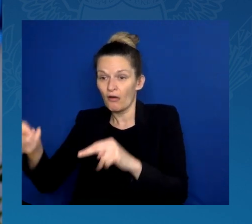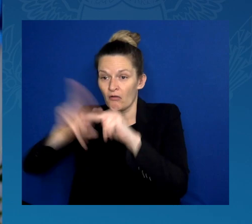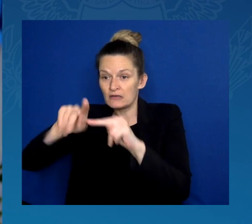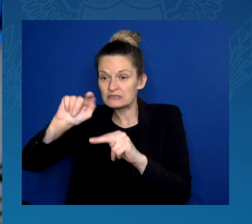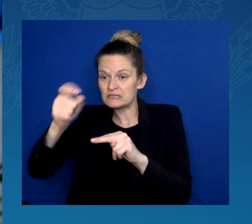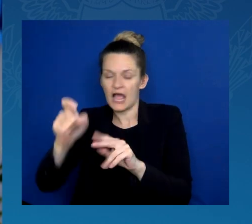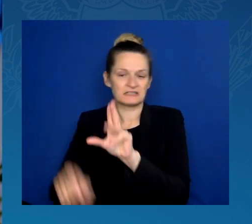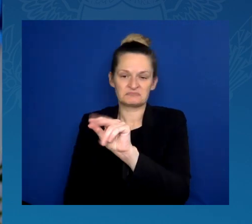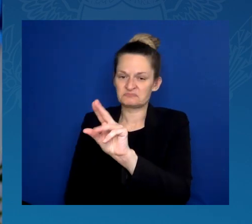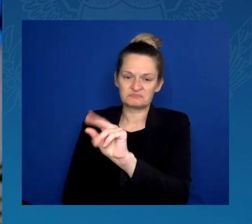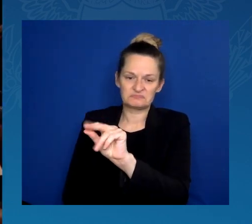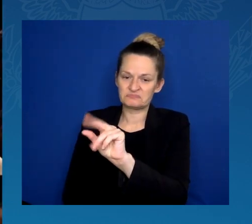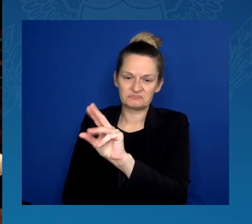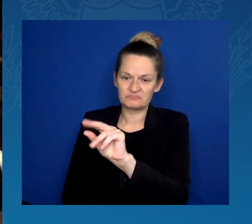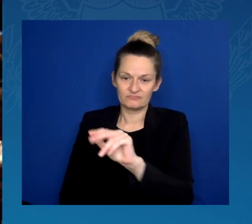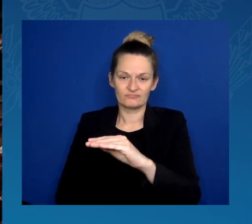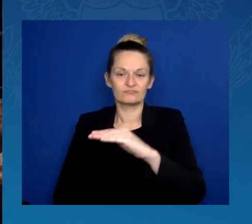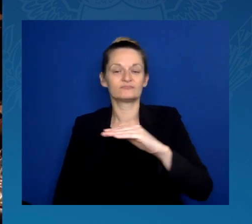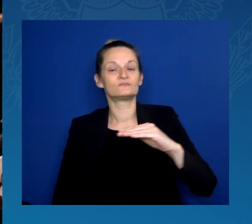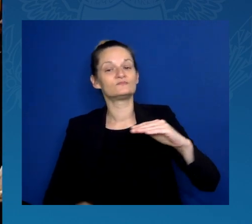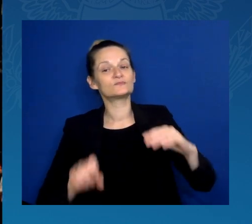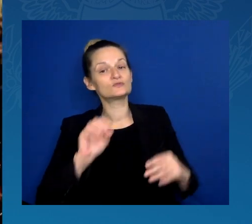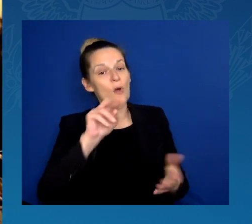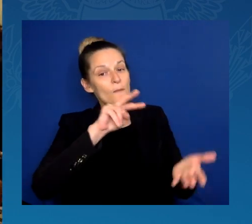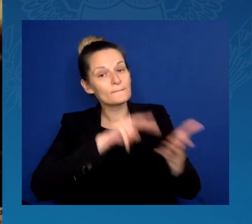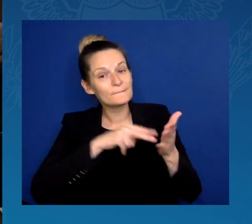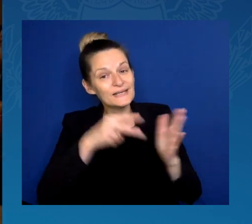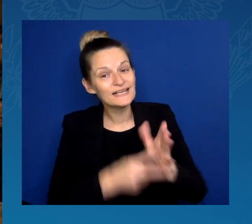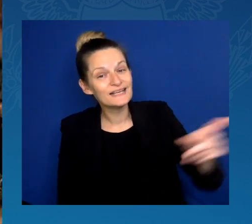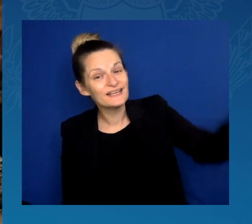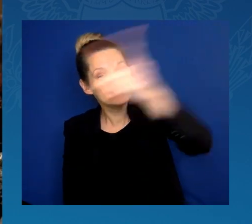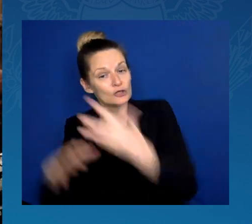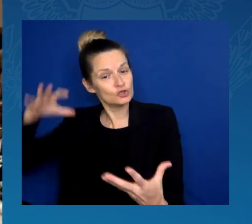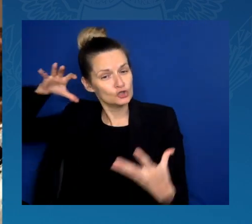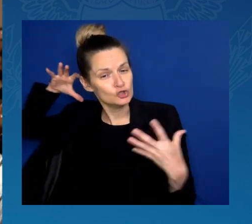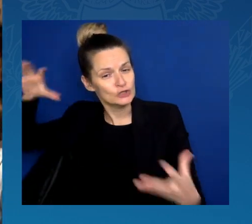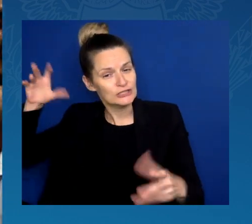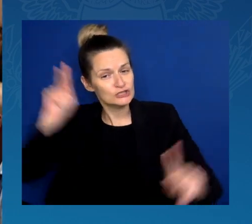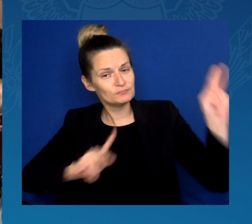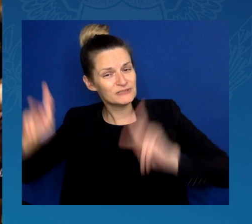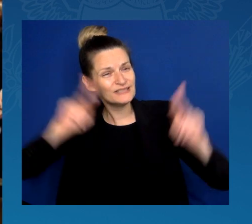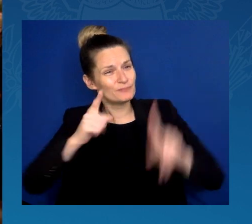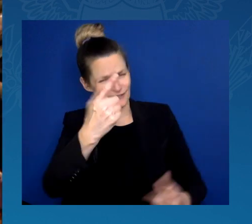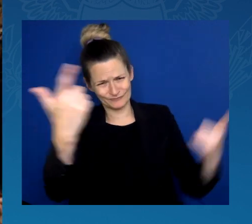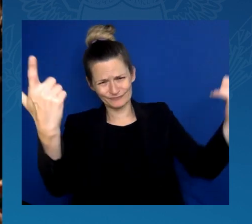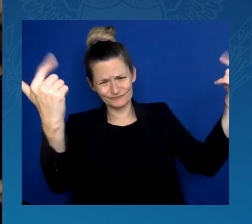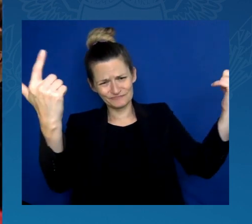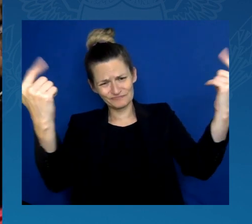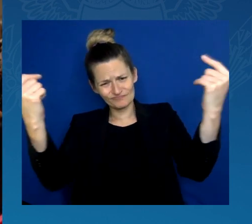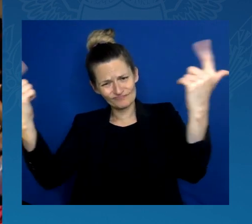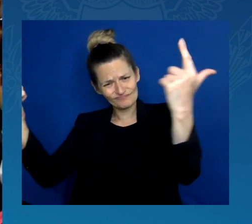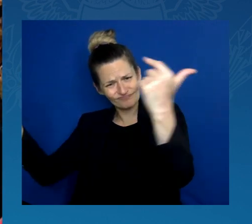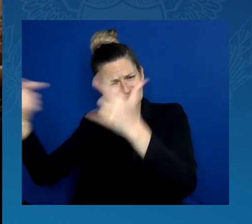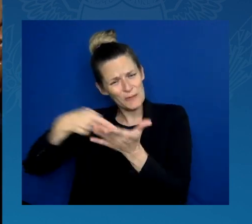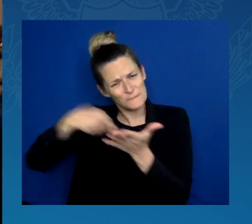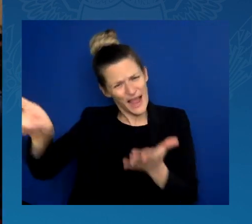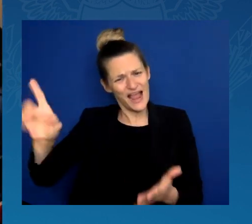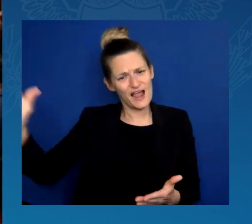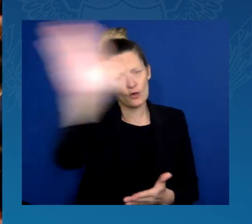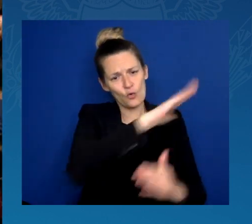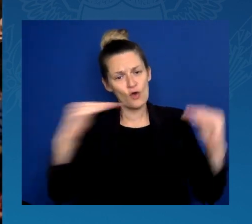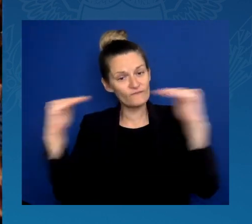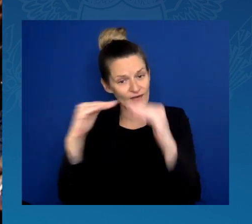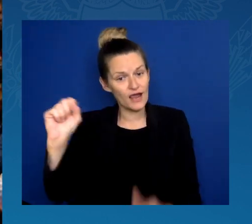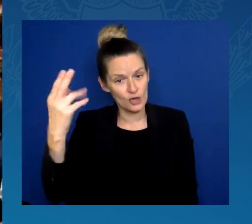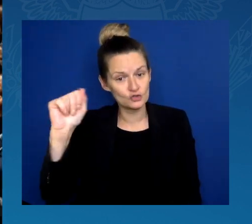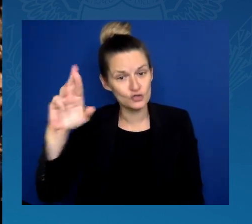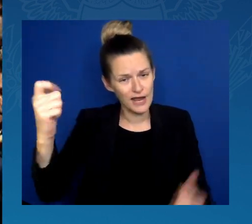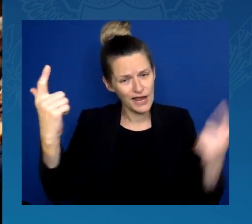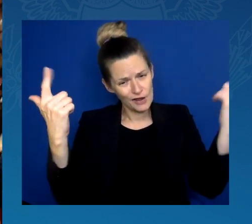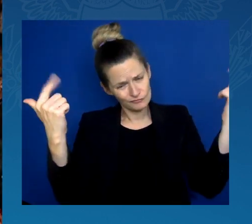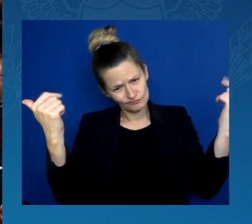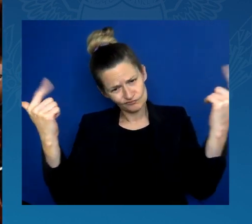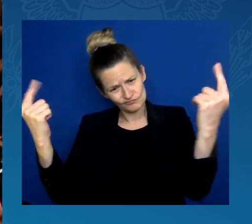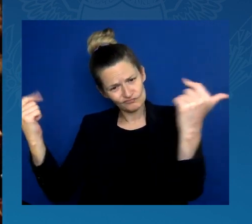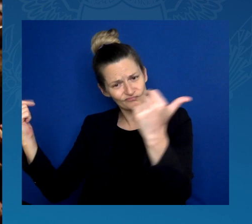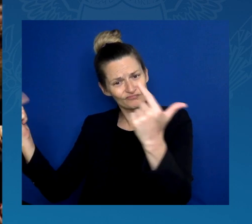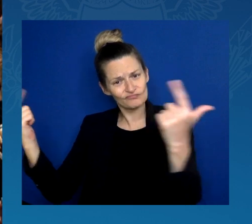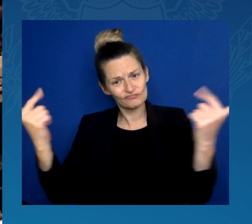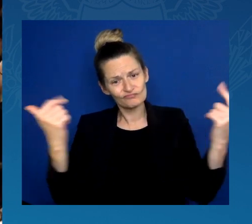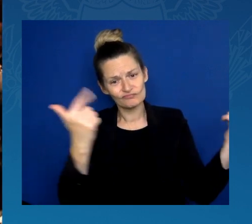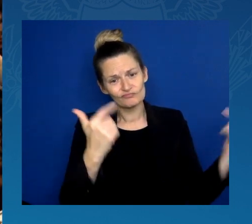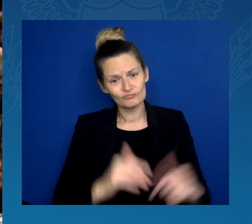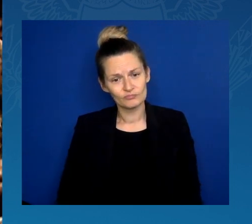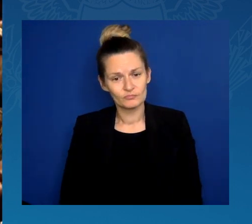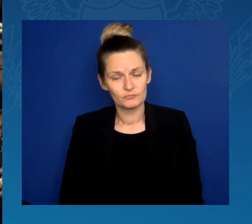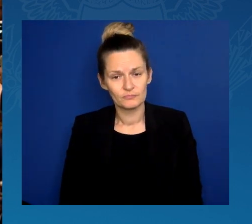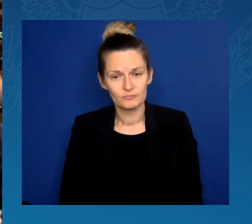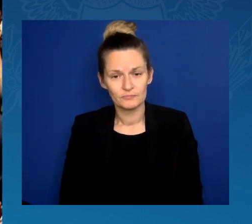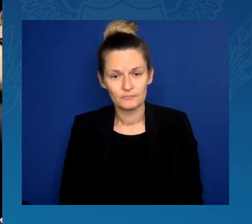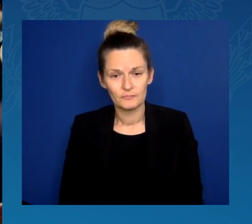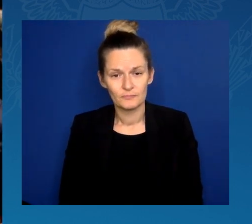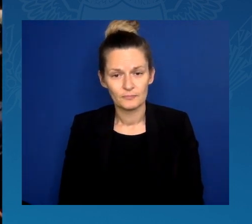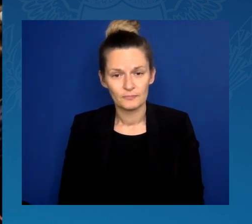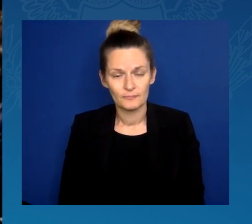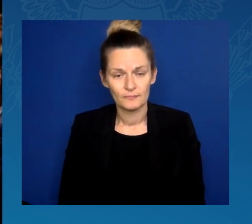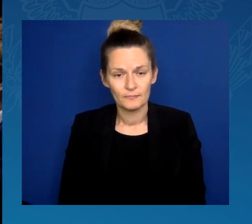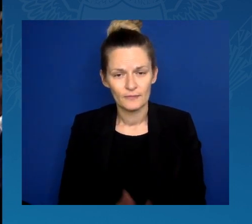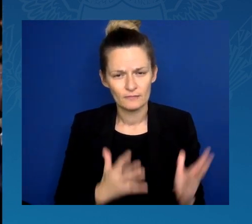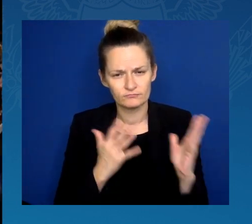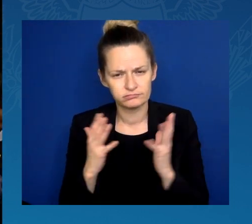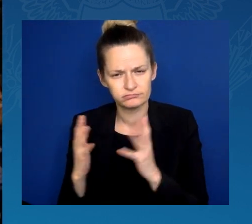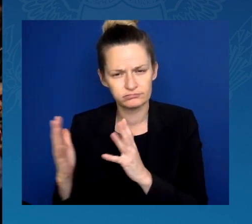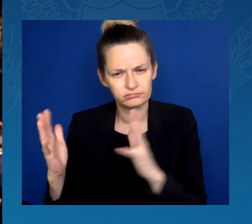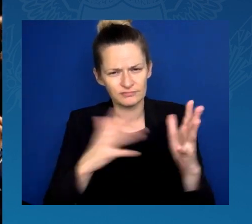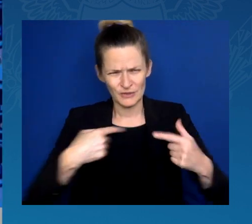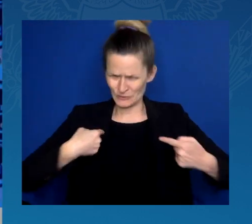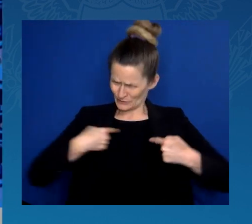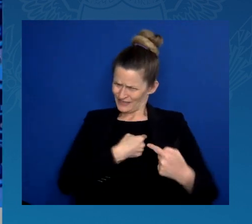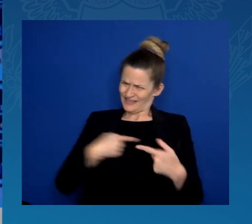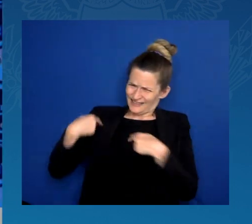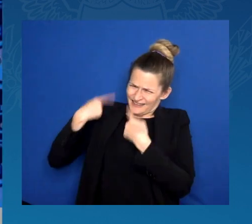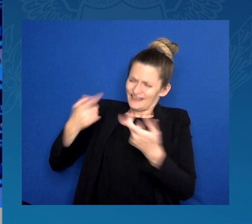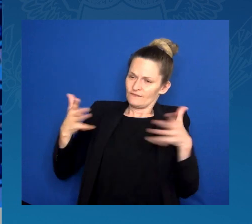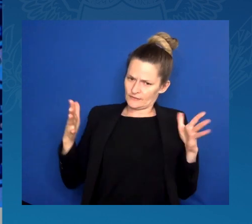We're getting some stuff done.